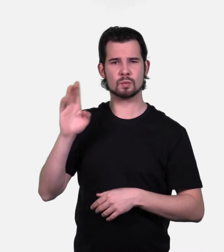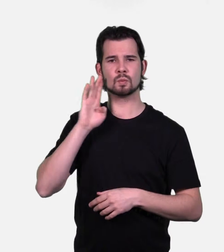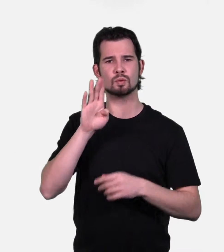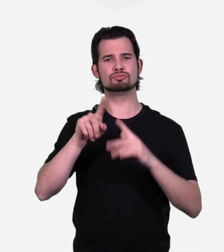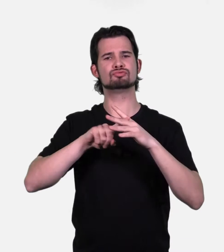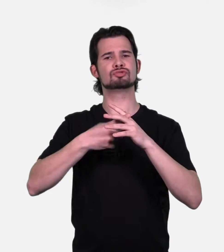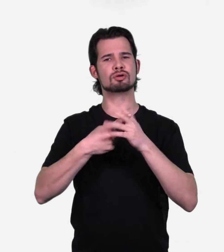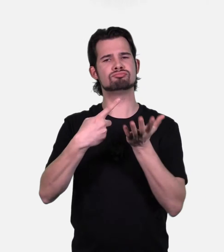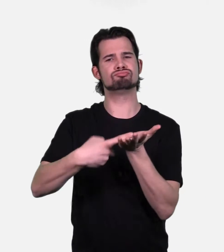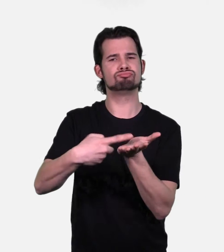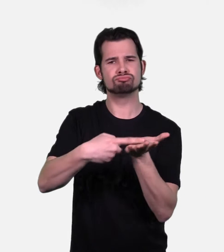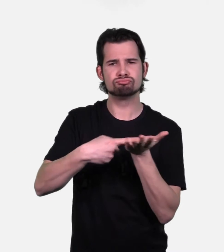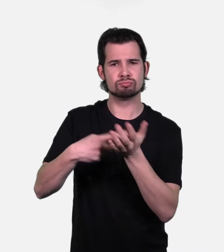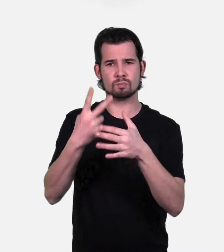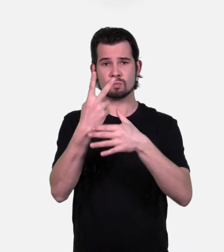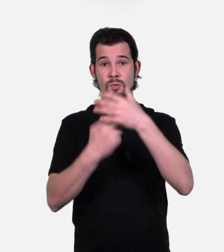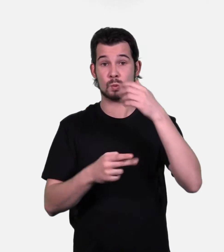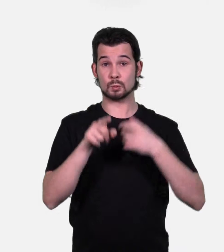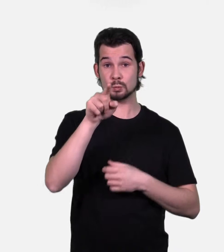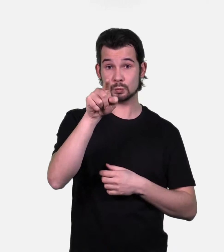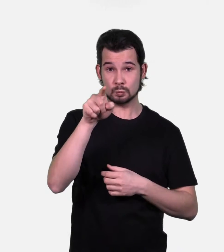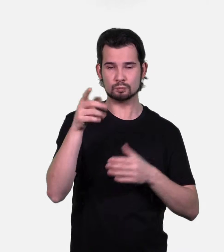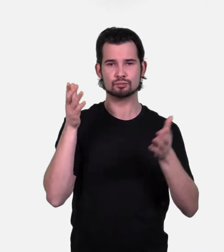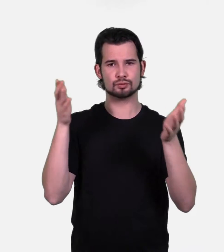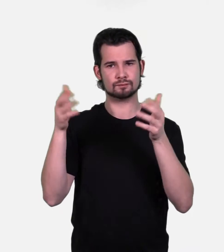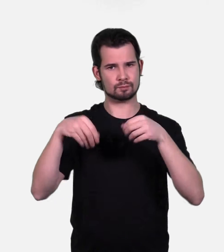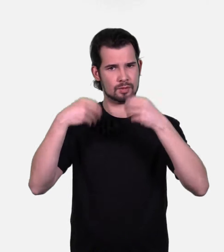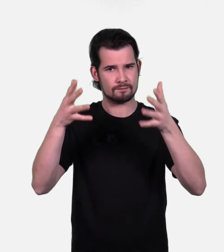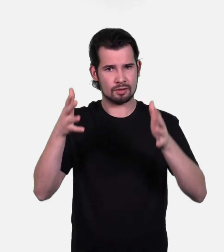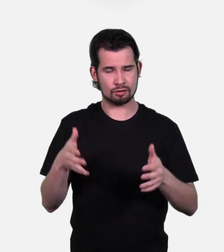either by telephone or by email.